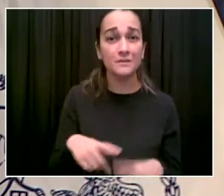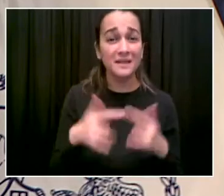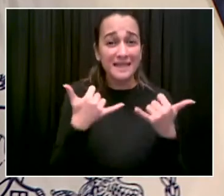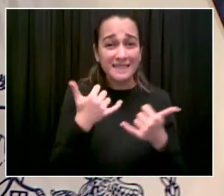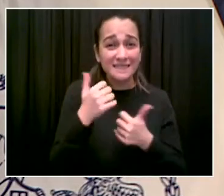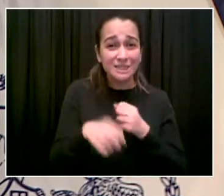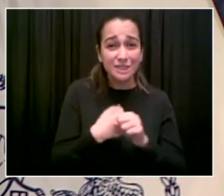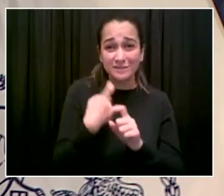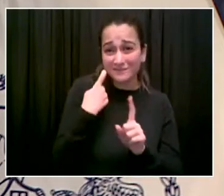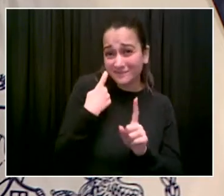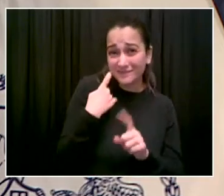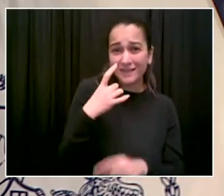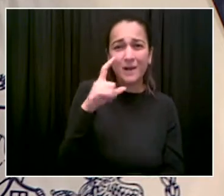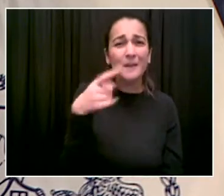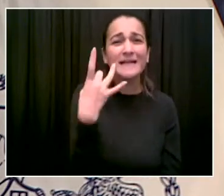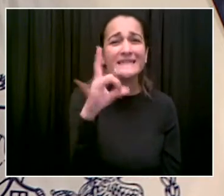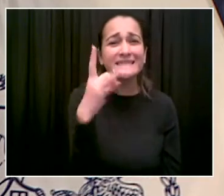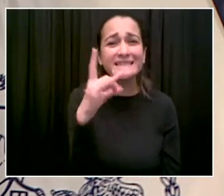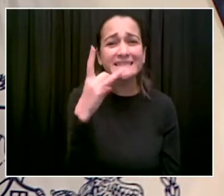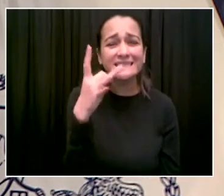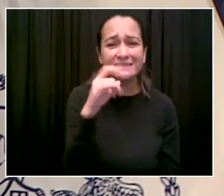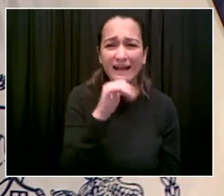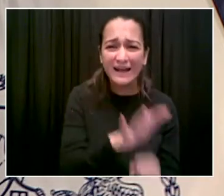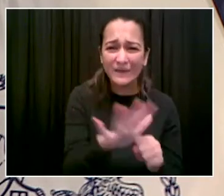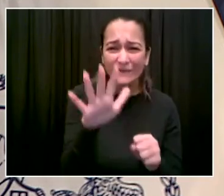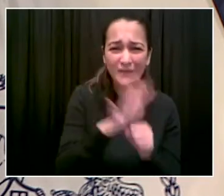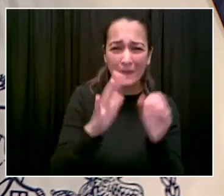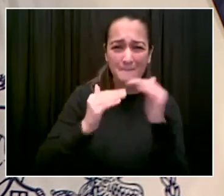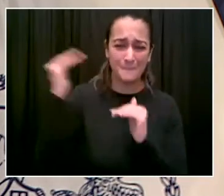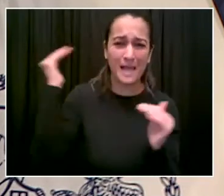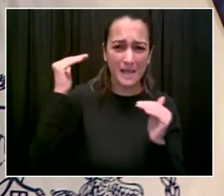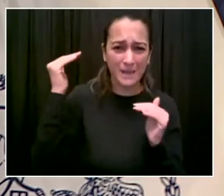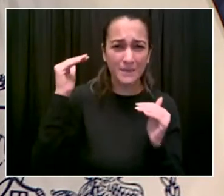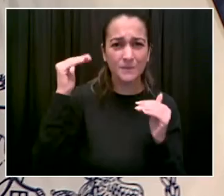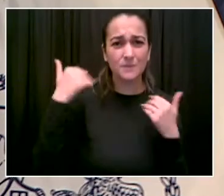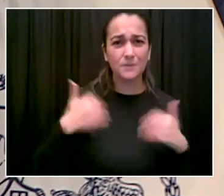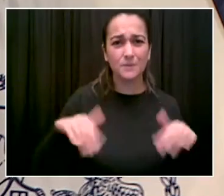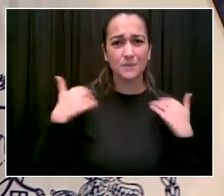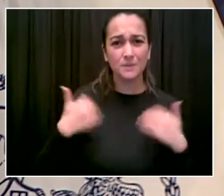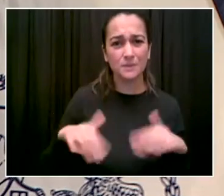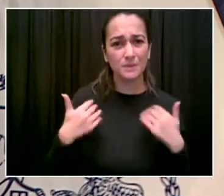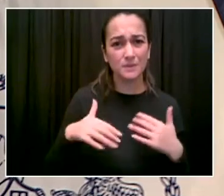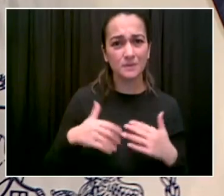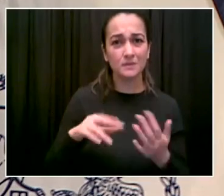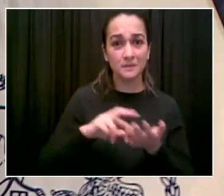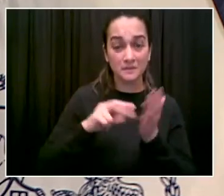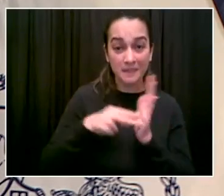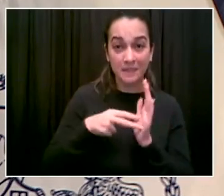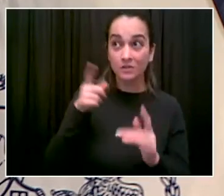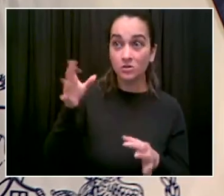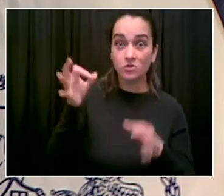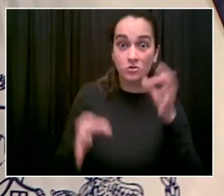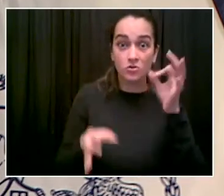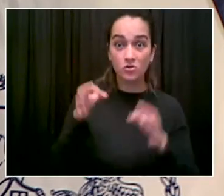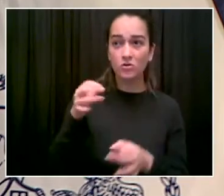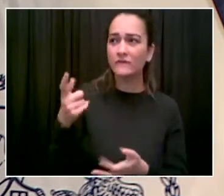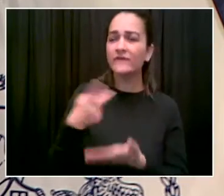VDERICTS. HTERE IS NO GOOD EXCUSE OR EXPLANATION FOR THATI. T IS A FAILURE BY THE